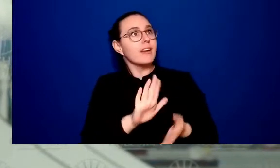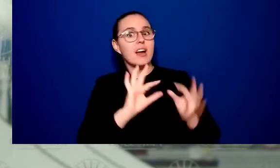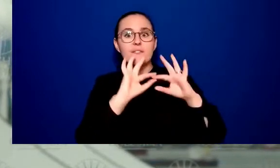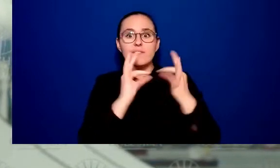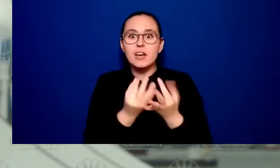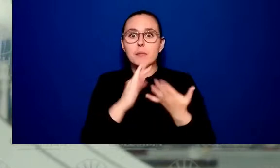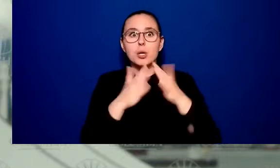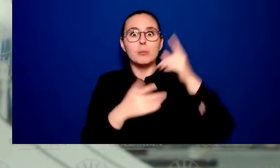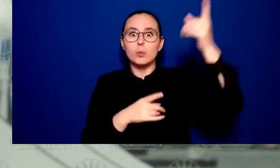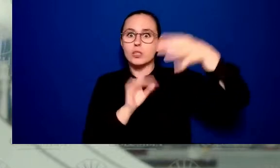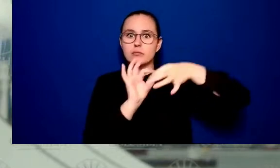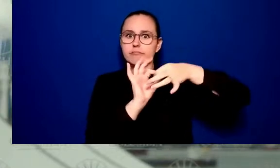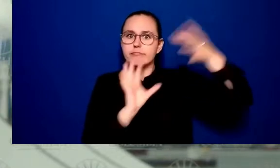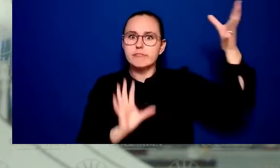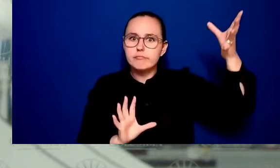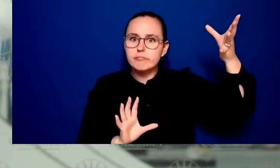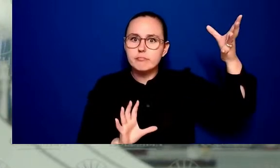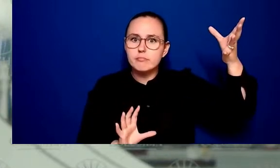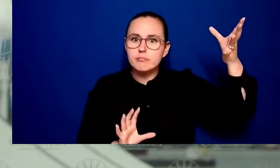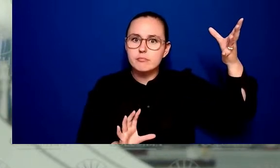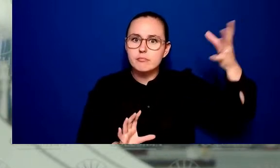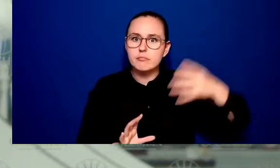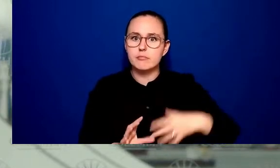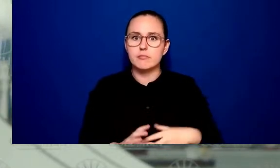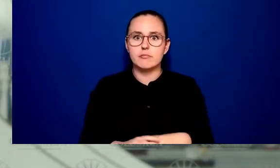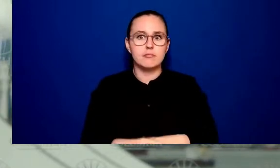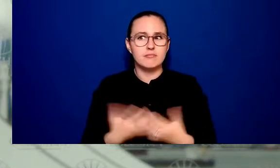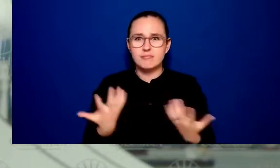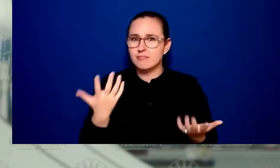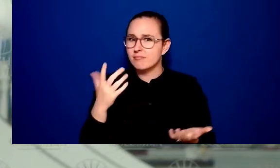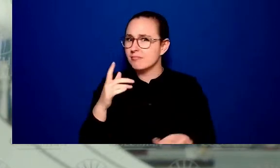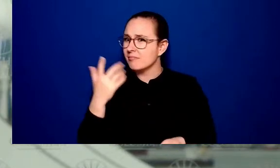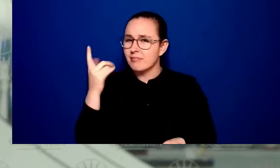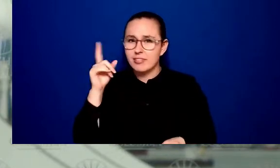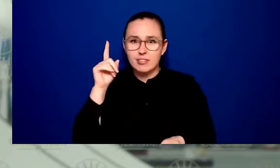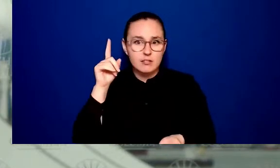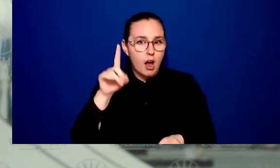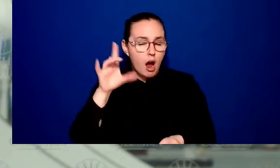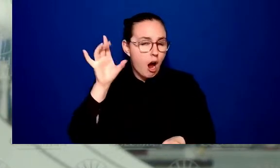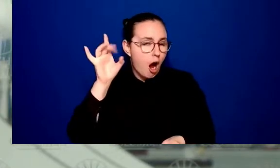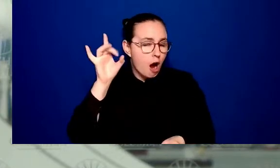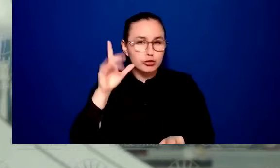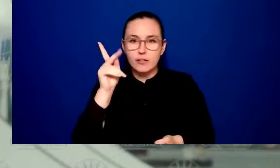as the crow flies from Dawson Creek to Victoria, for example. Uh, transferred this weekend.